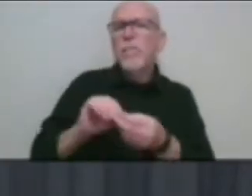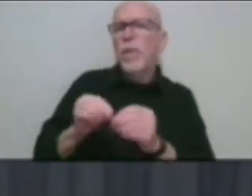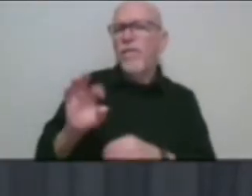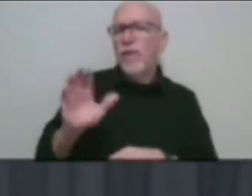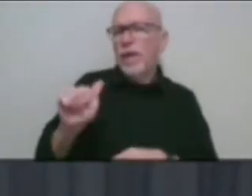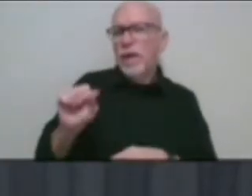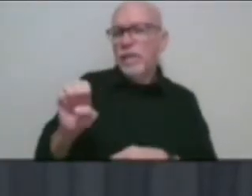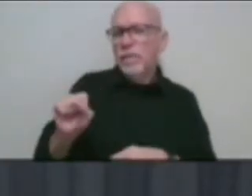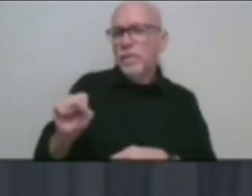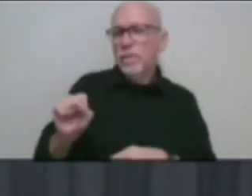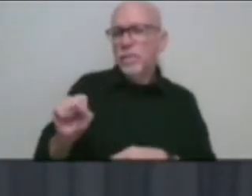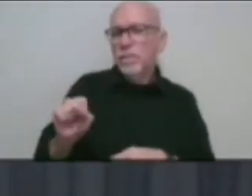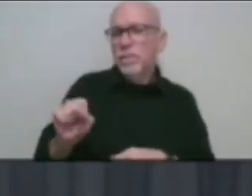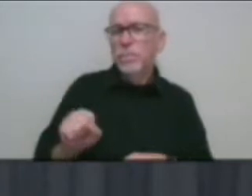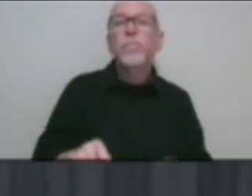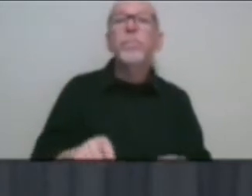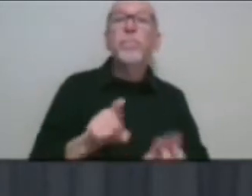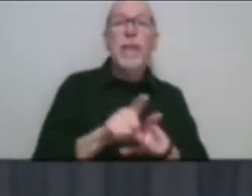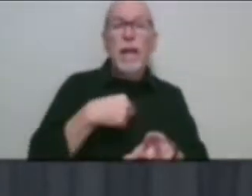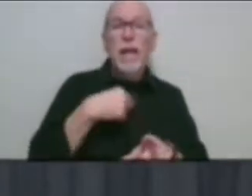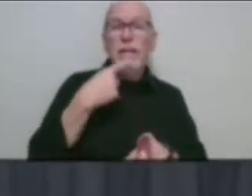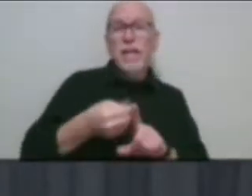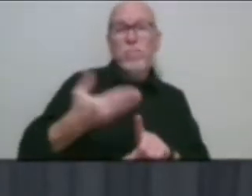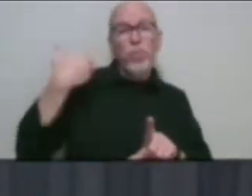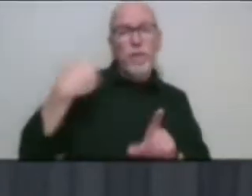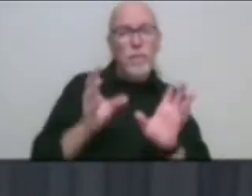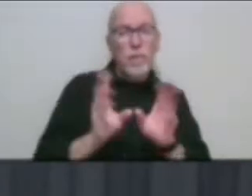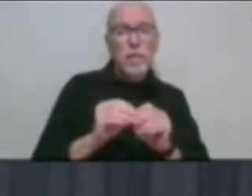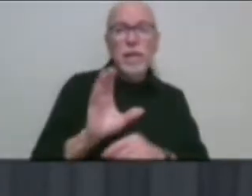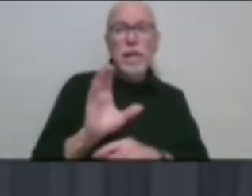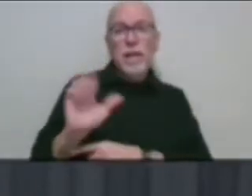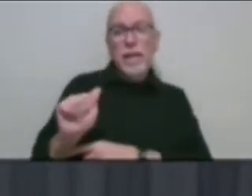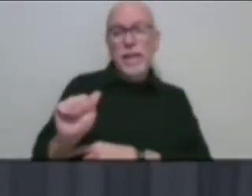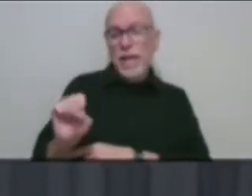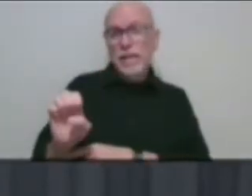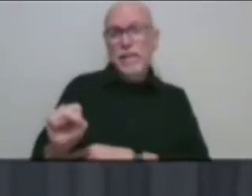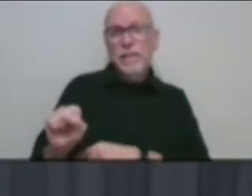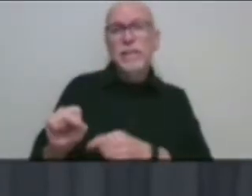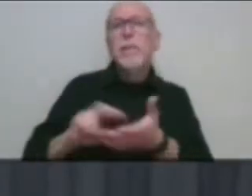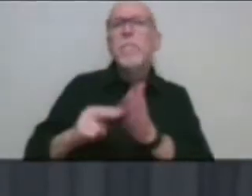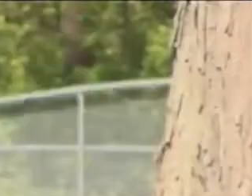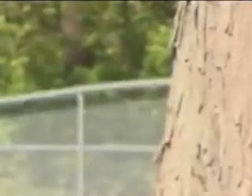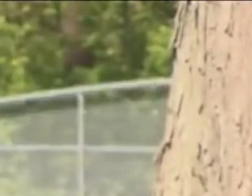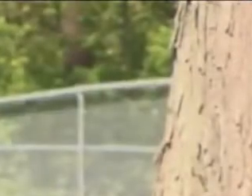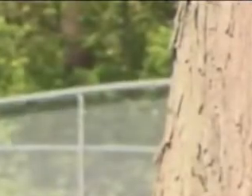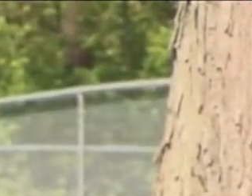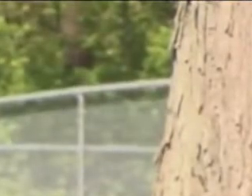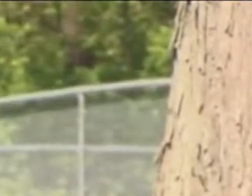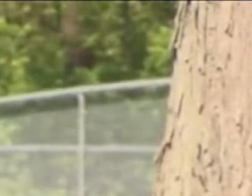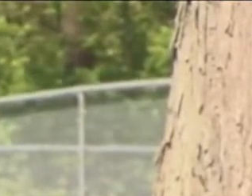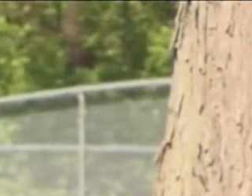NOTED IN A PREVIOUS PRESS TIP OF ICEBERG. SINCE APRIL... FAIRBANKS HAS CONDUCTED THREE